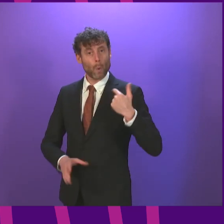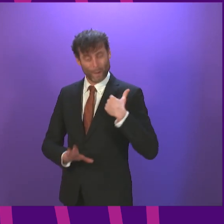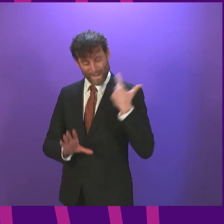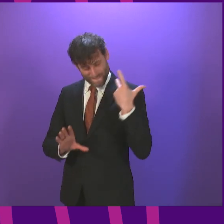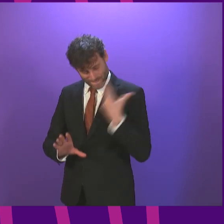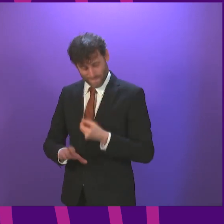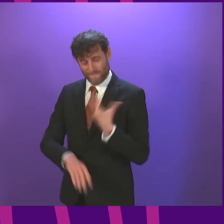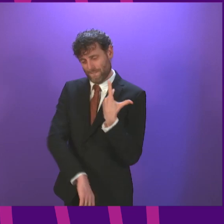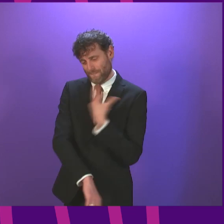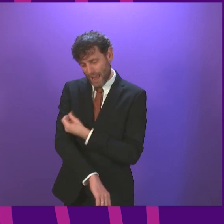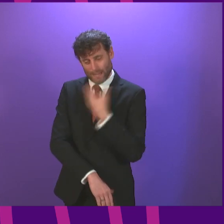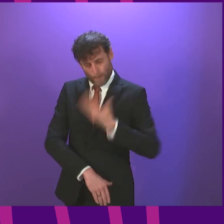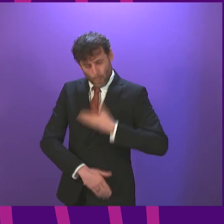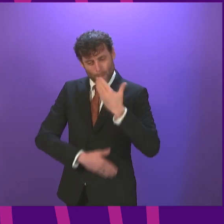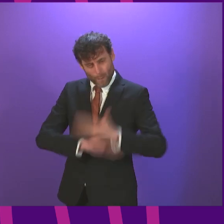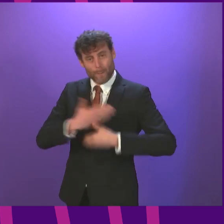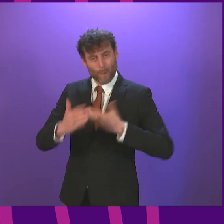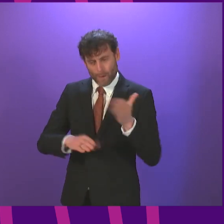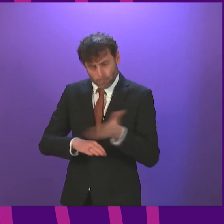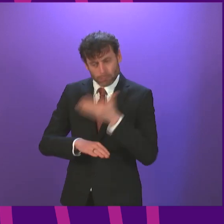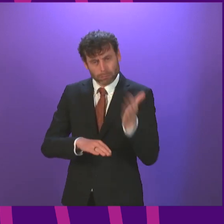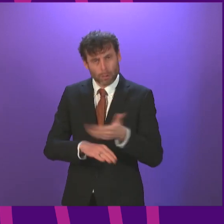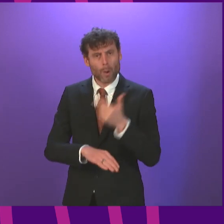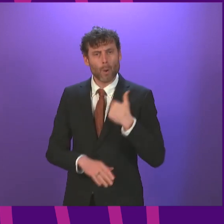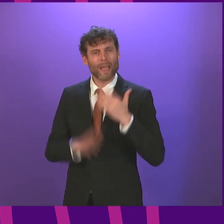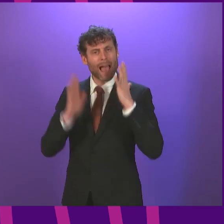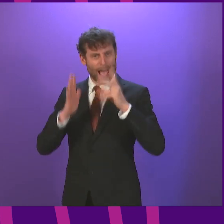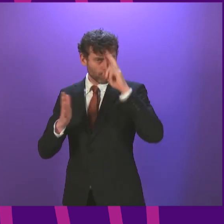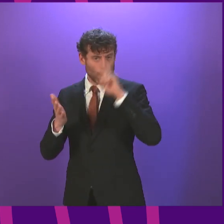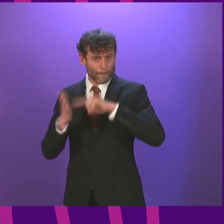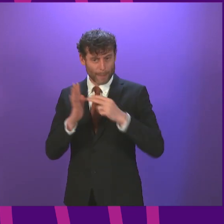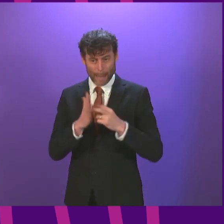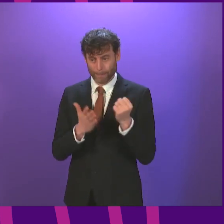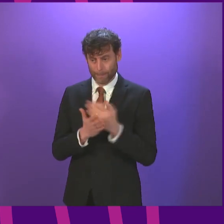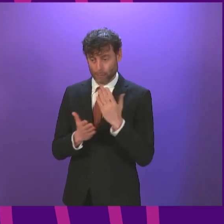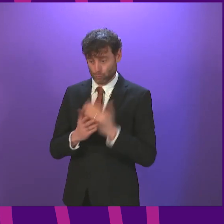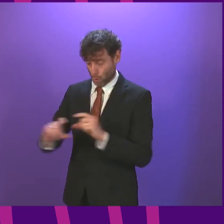quickly as possible. We have to model the supplies over a period to make sure that we